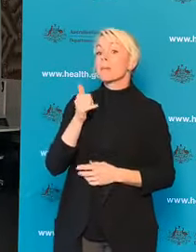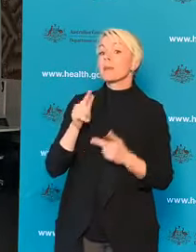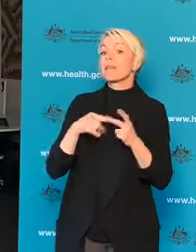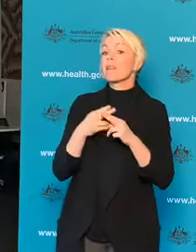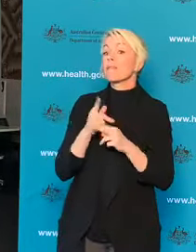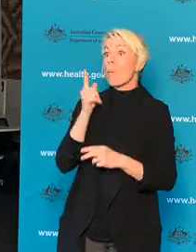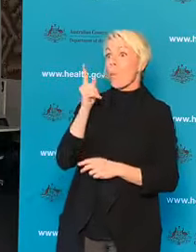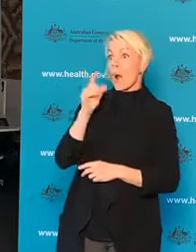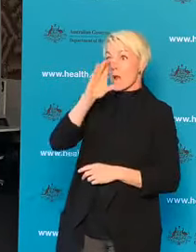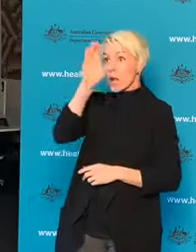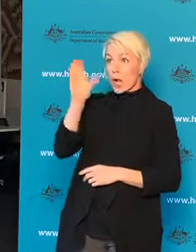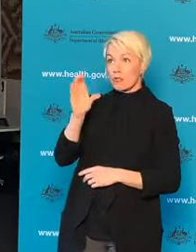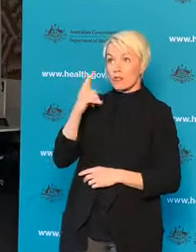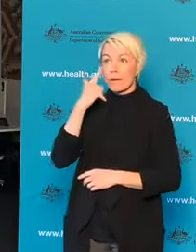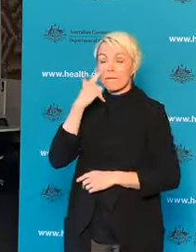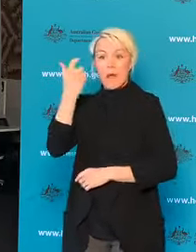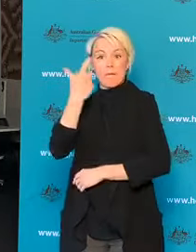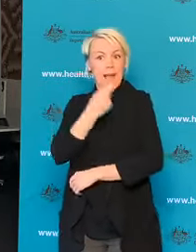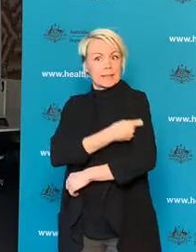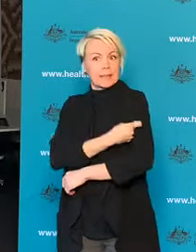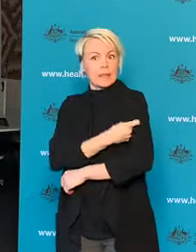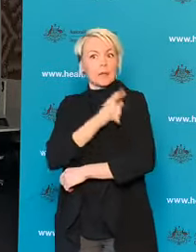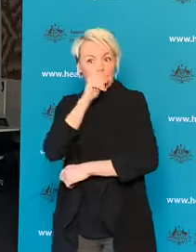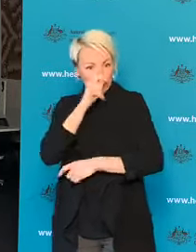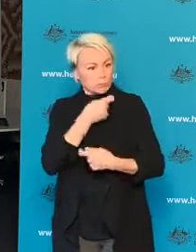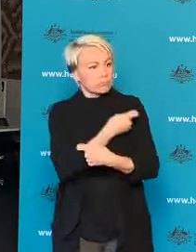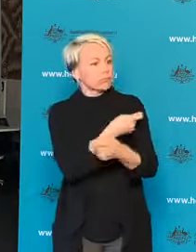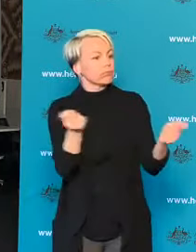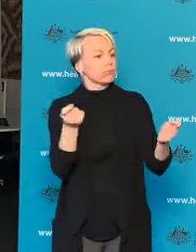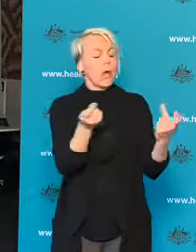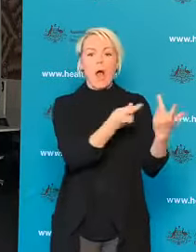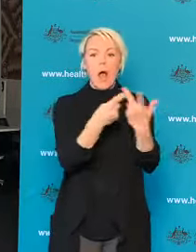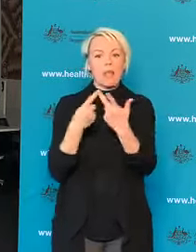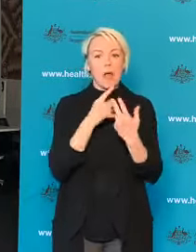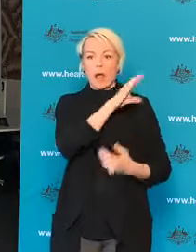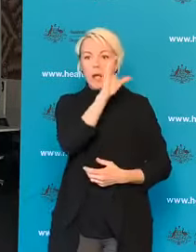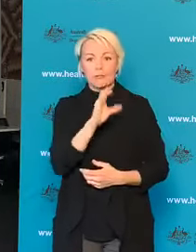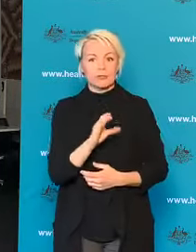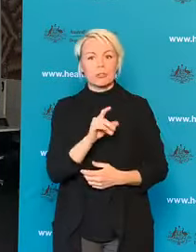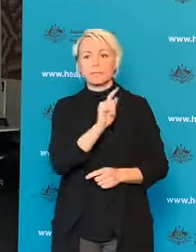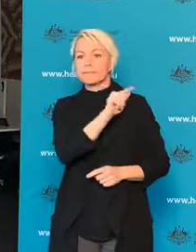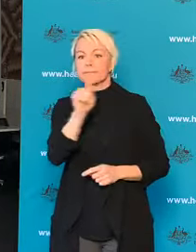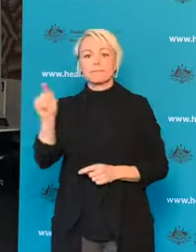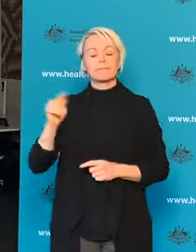breakthrough first, is there anything that can be done now or is being